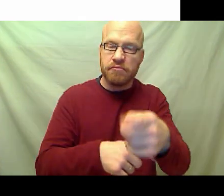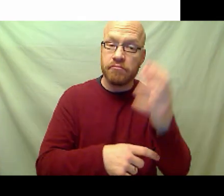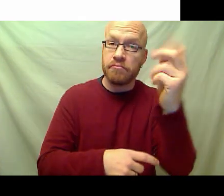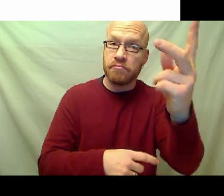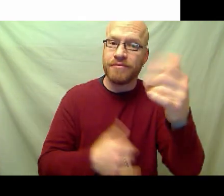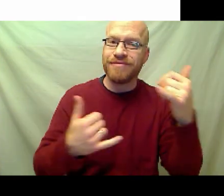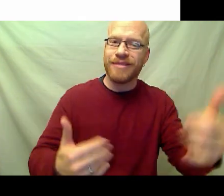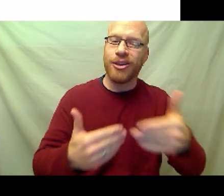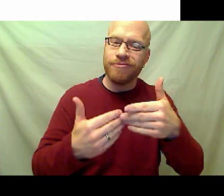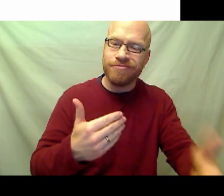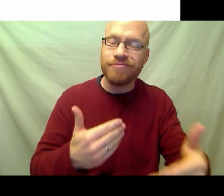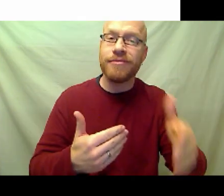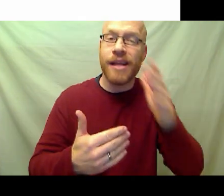And this is our answer.